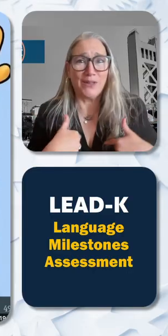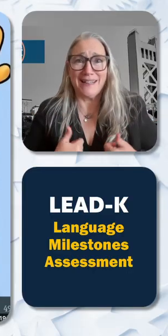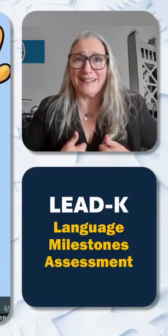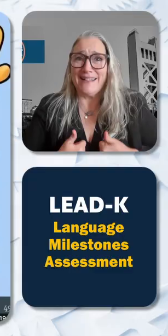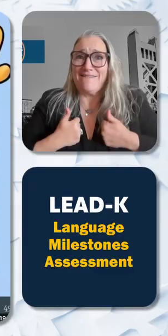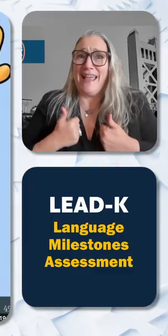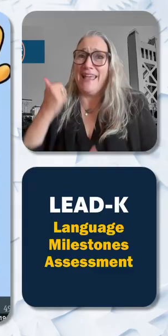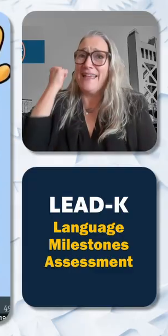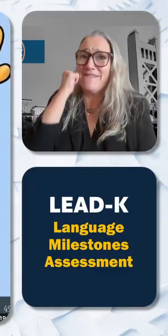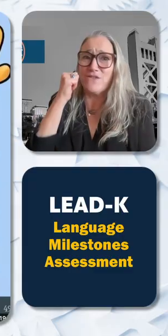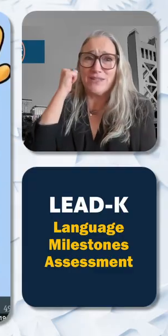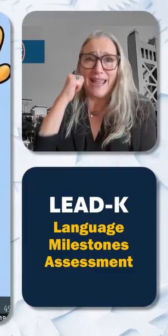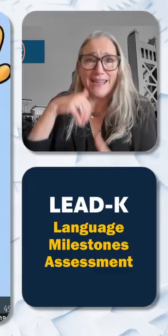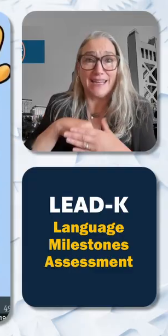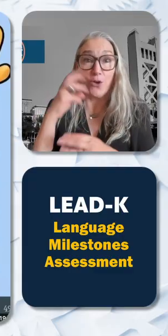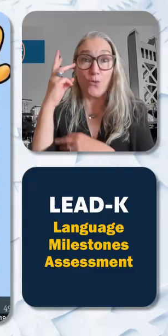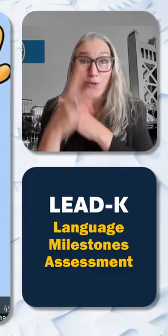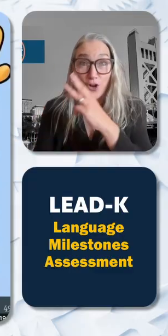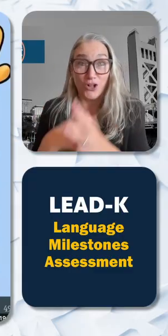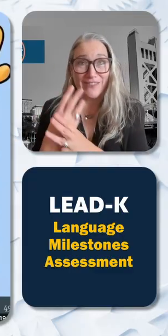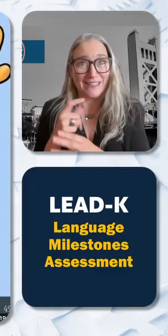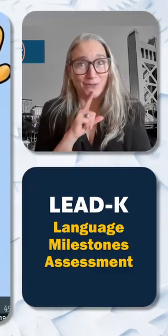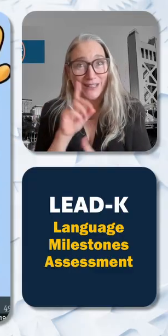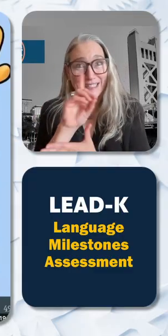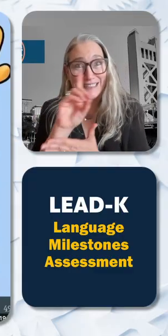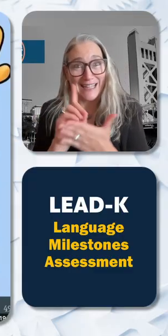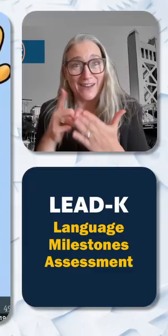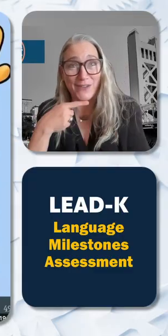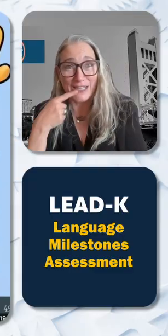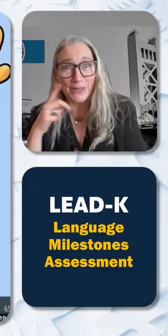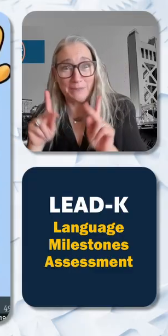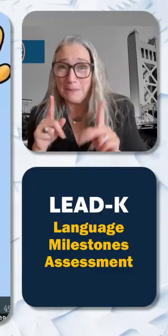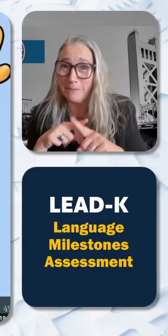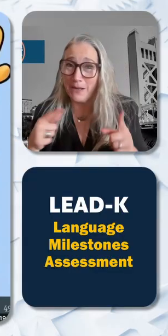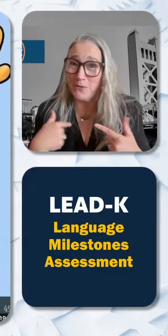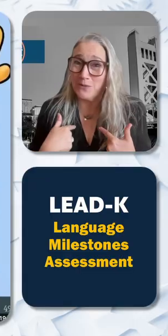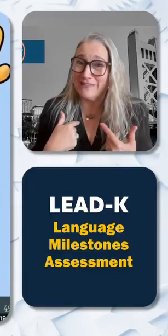What deaf people like doing, how we navigate life every day in the world. Because this